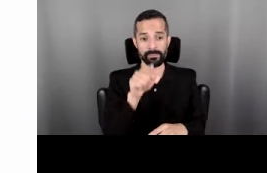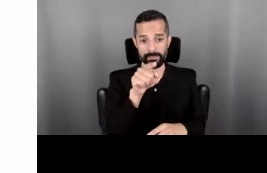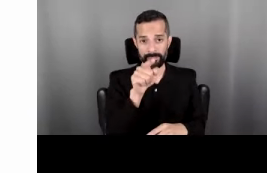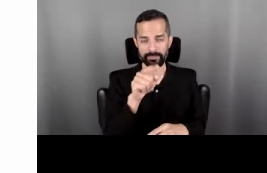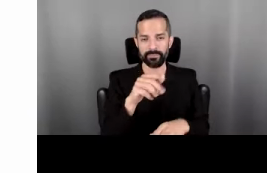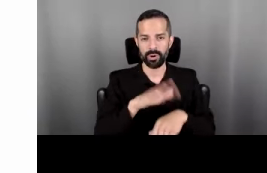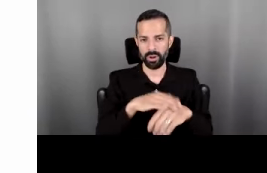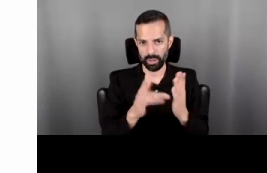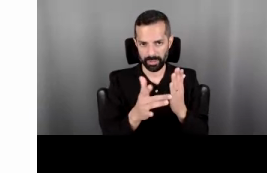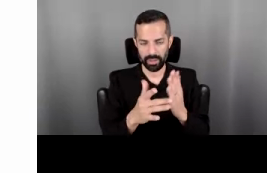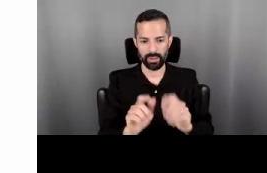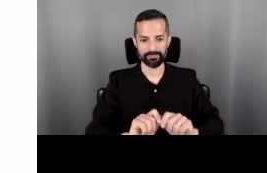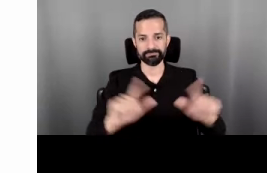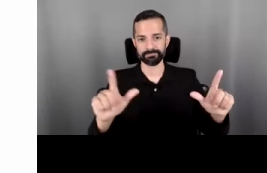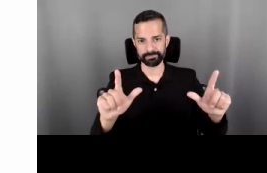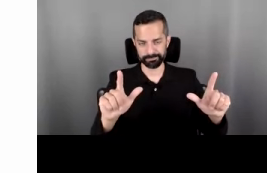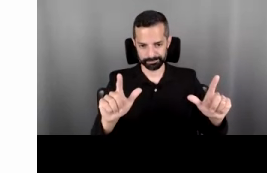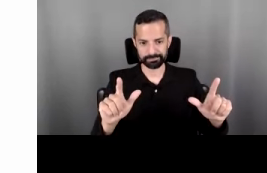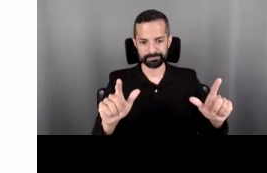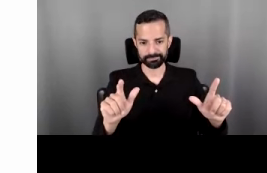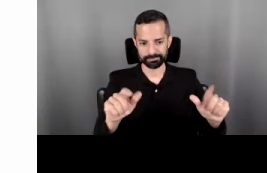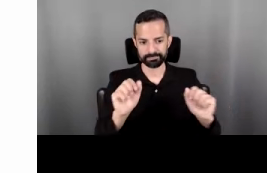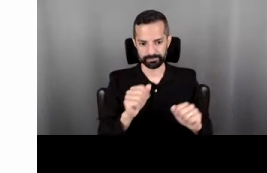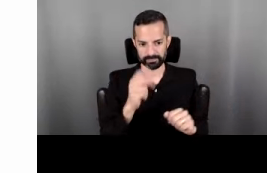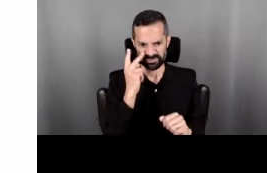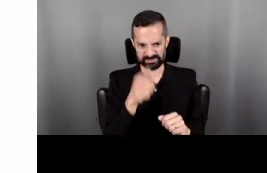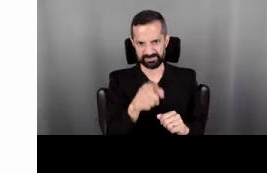which can be accessed through this link right here.